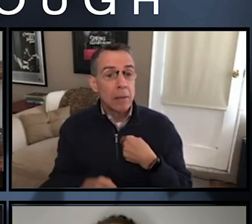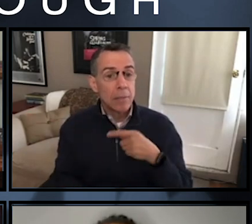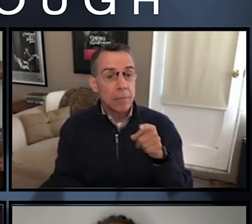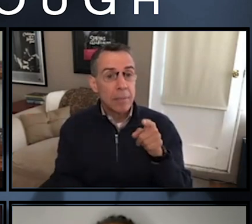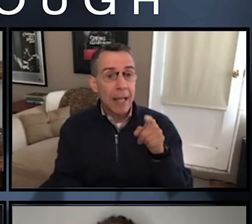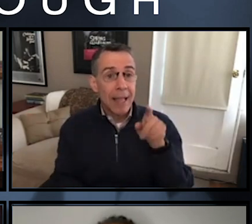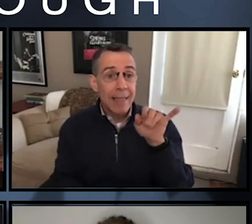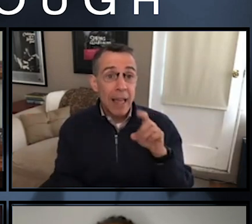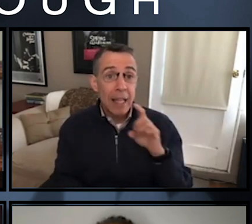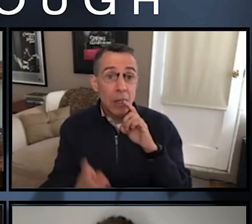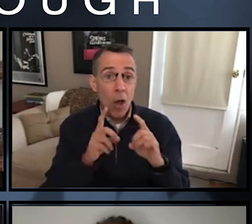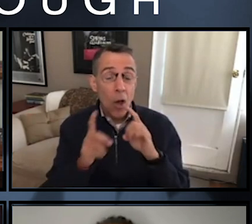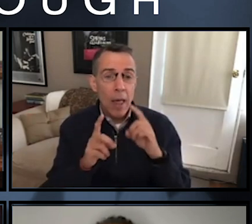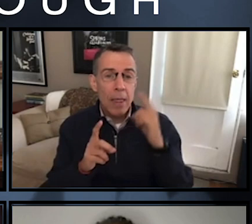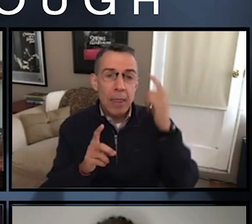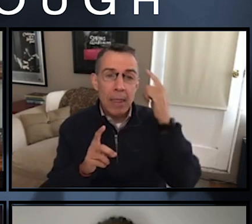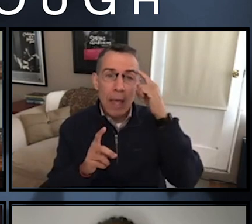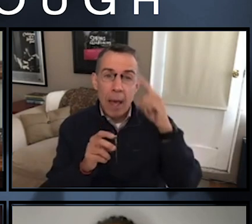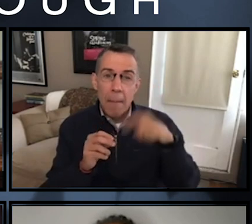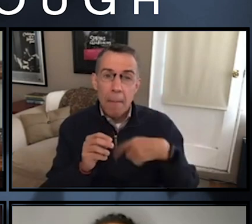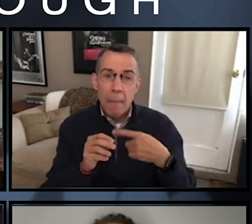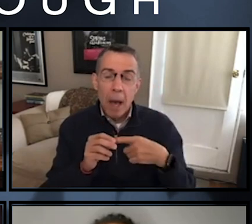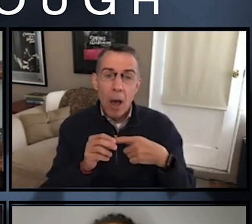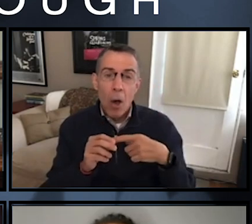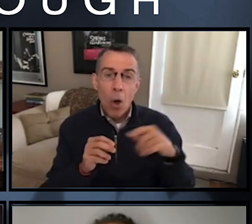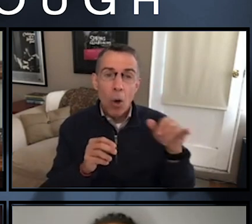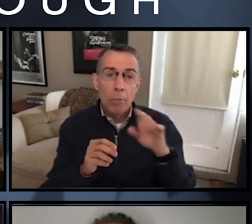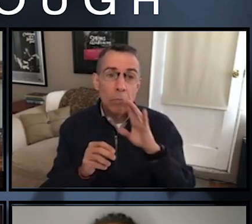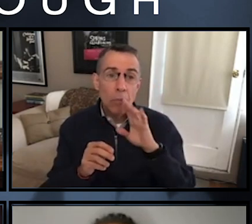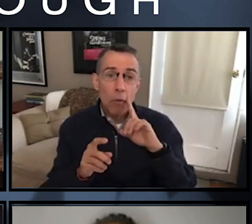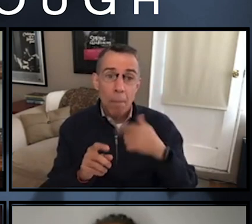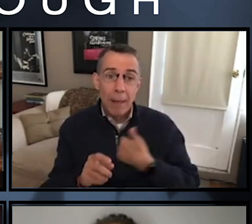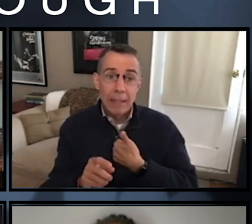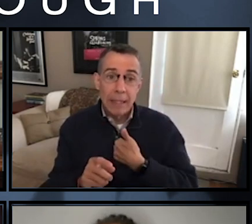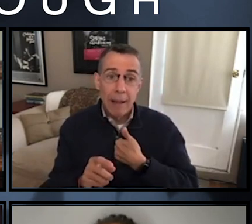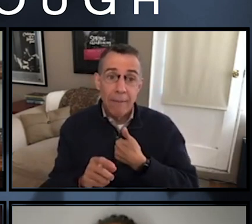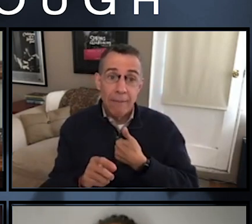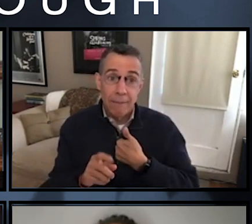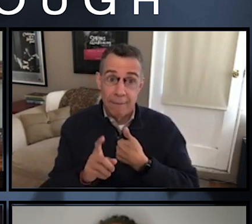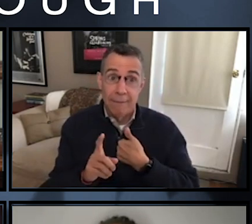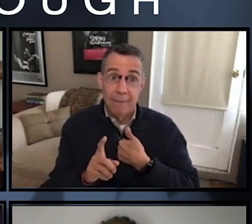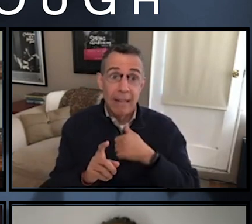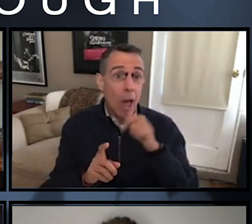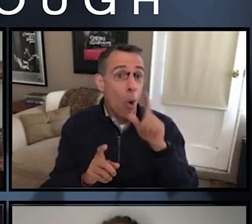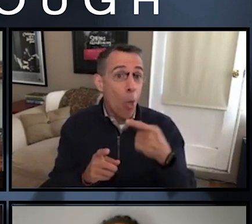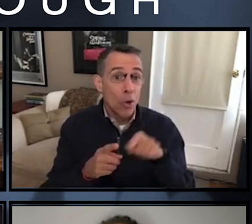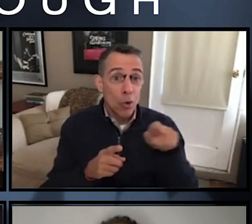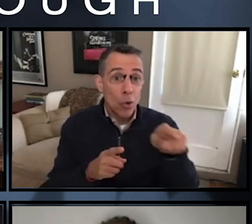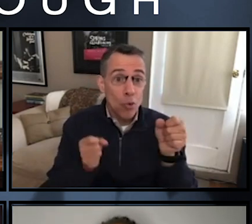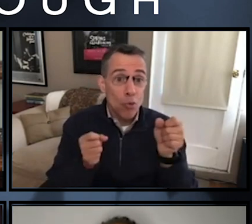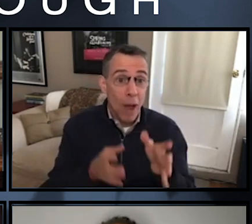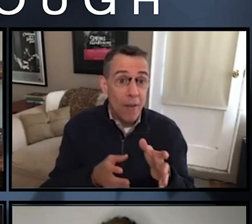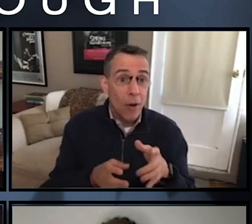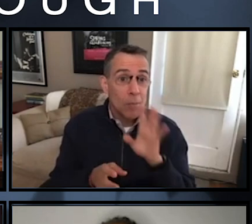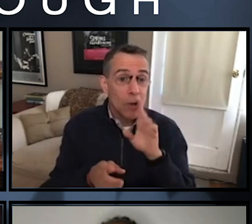dialogue, think about like, it's also speaking for myself as well. So like, I felt like Colman: Hear me.